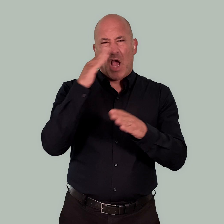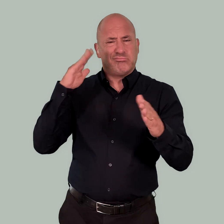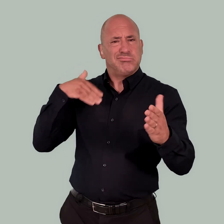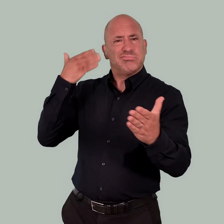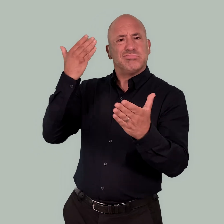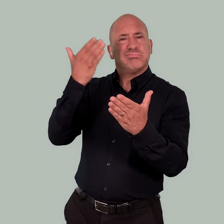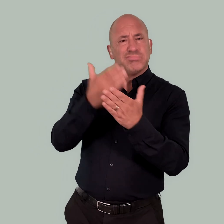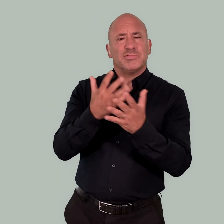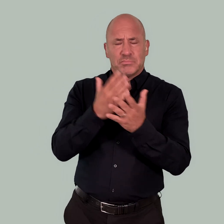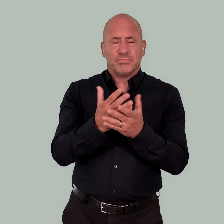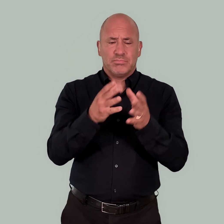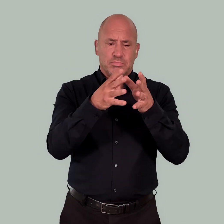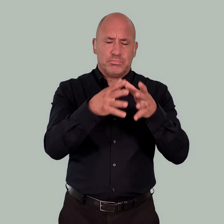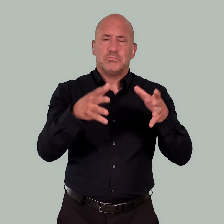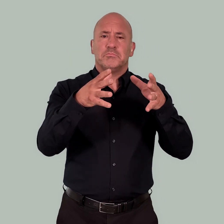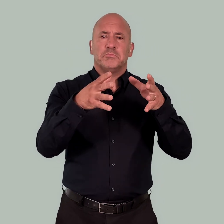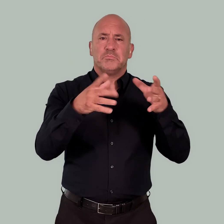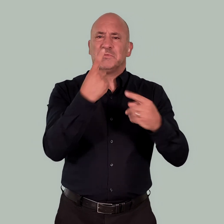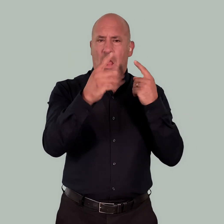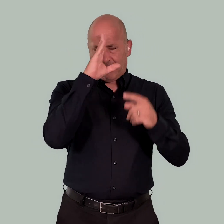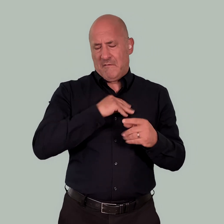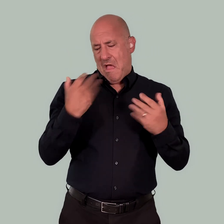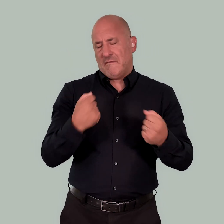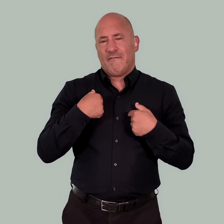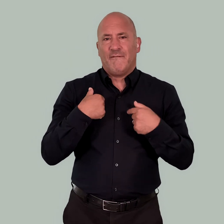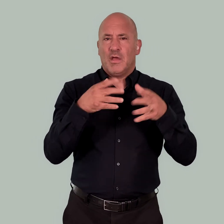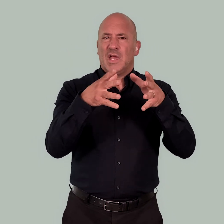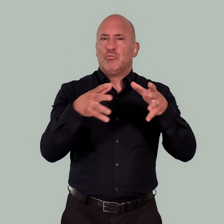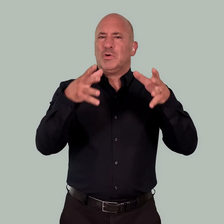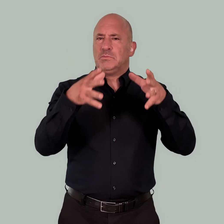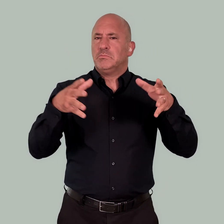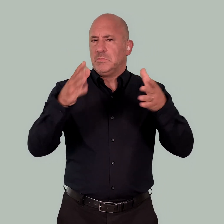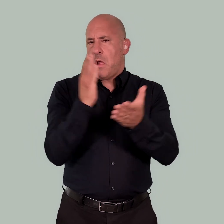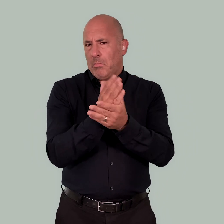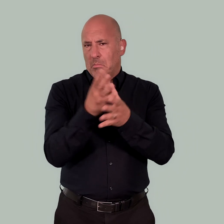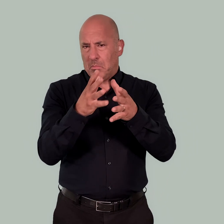of self-reported disability among the working age population over time,